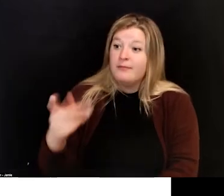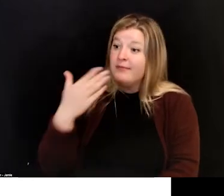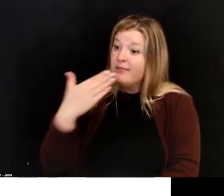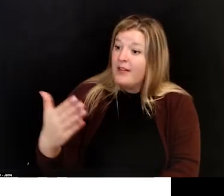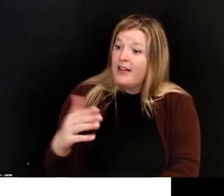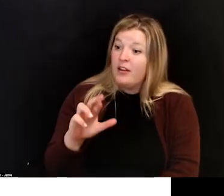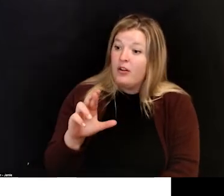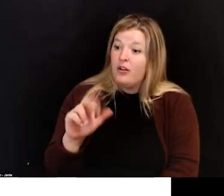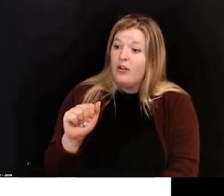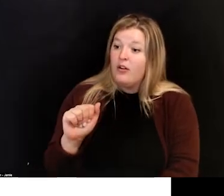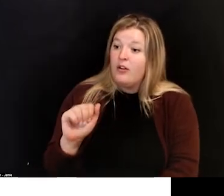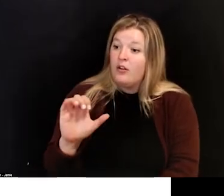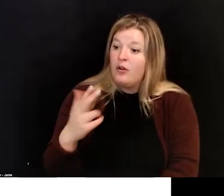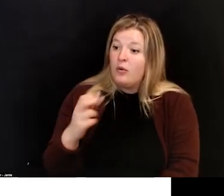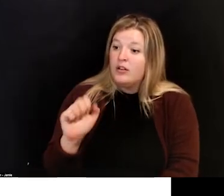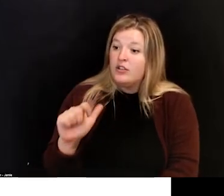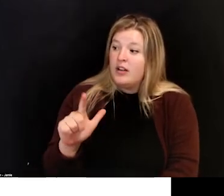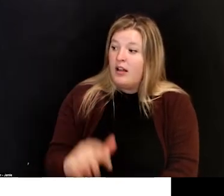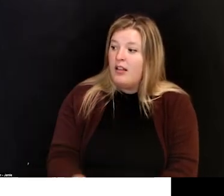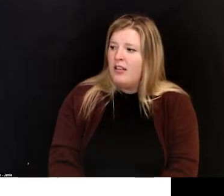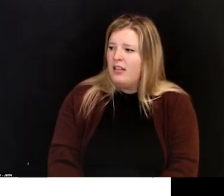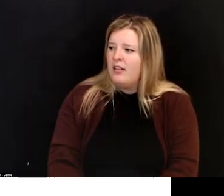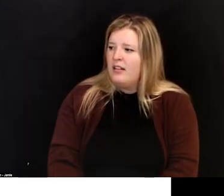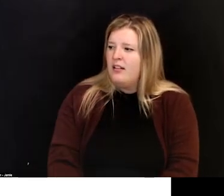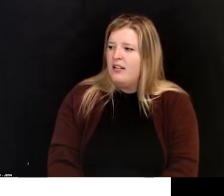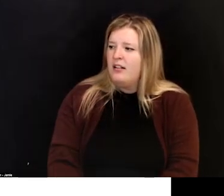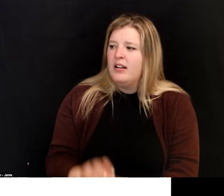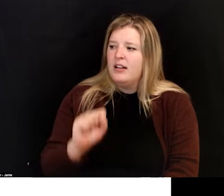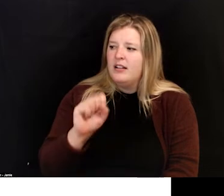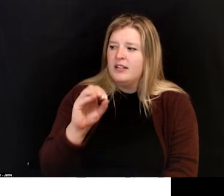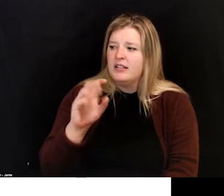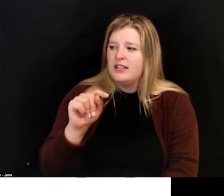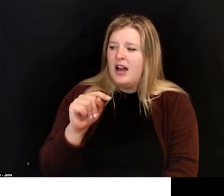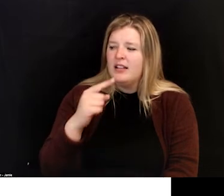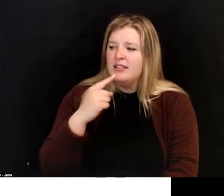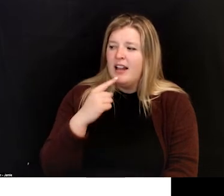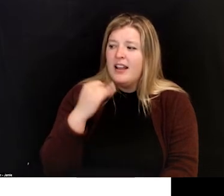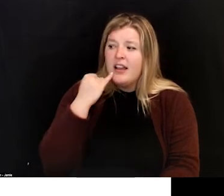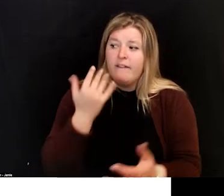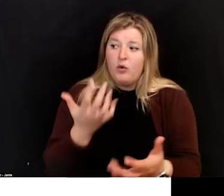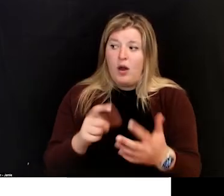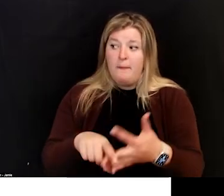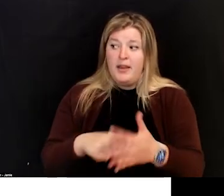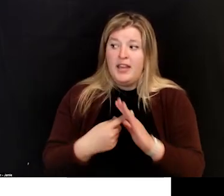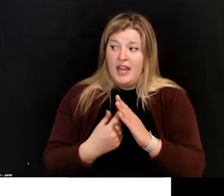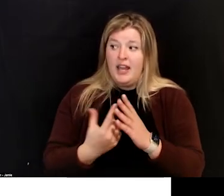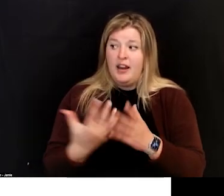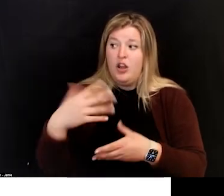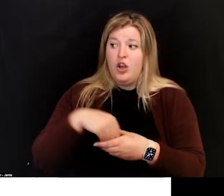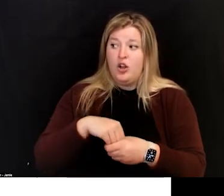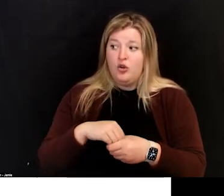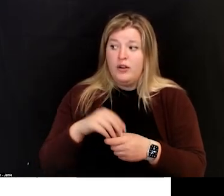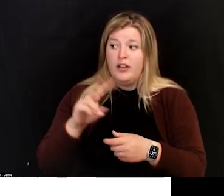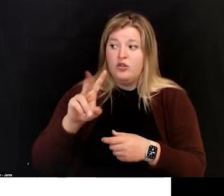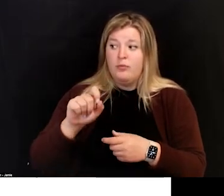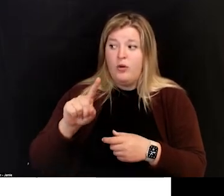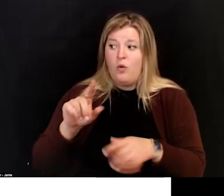And Scott Tyson asks, "If you wanted to begin "including the 2.1 standards in upcoming projects